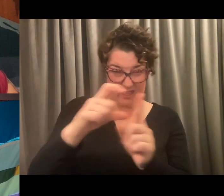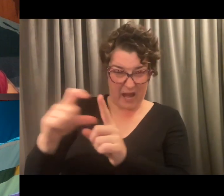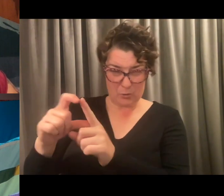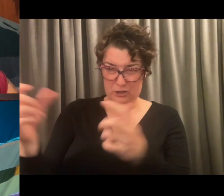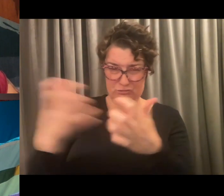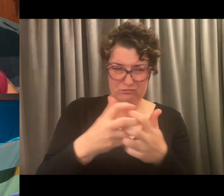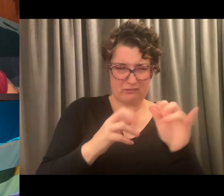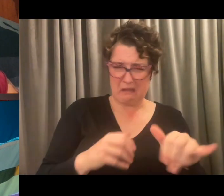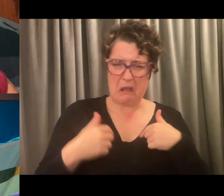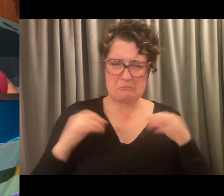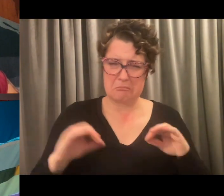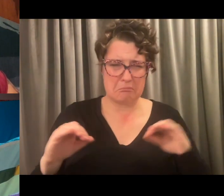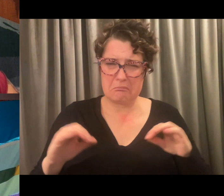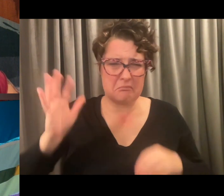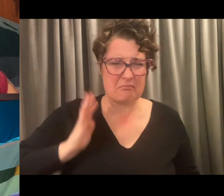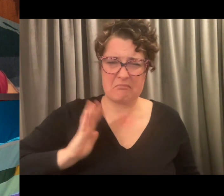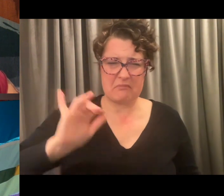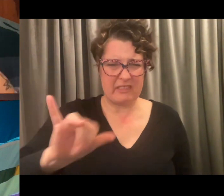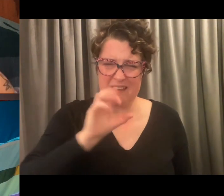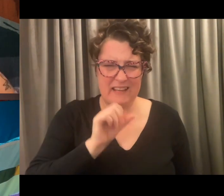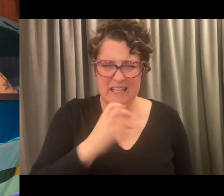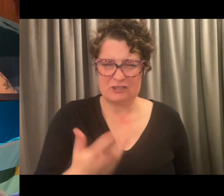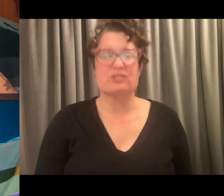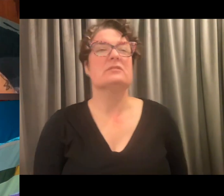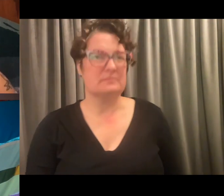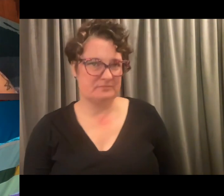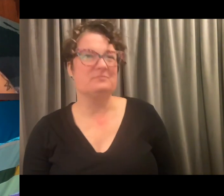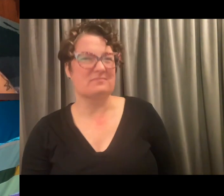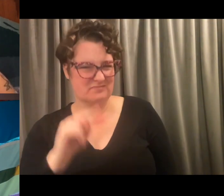Nomy: I just, I loved that you just said that, that you didn't have language for it, but you knew it in your heart.